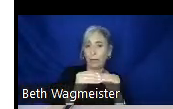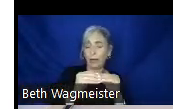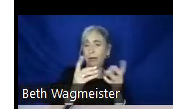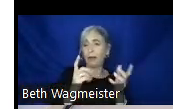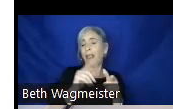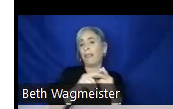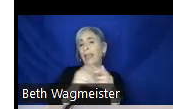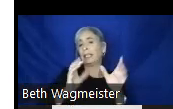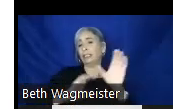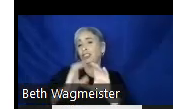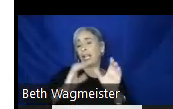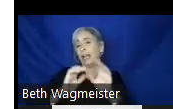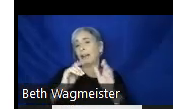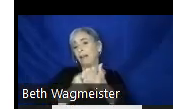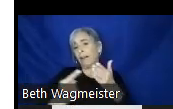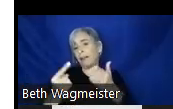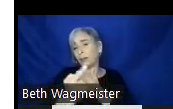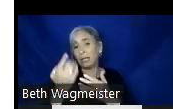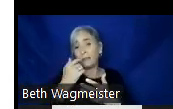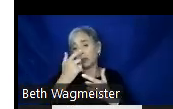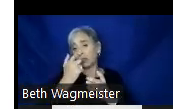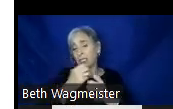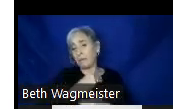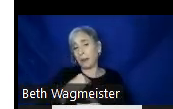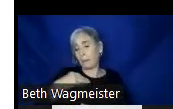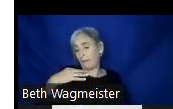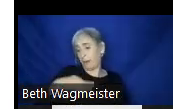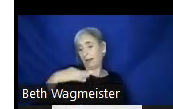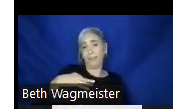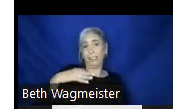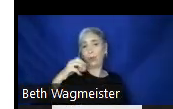the week after. So any one of you interested in member benefits or wanting to know more